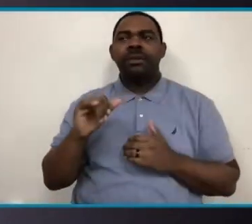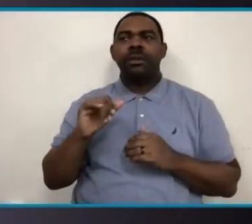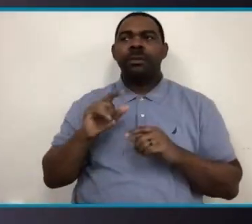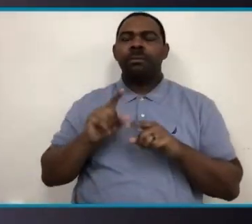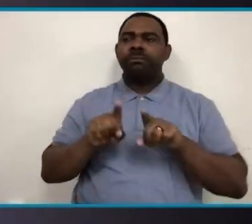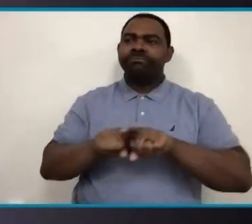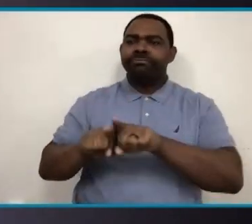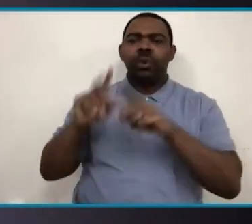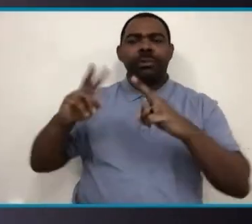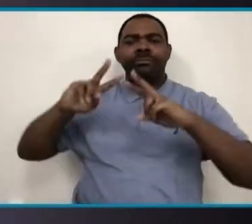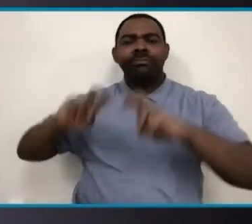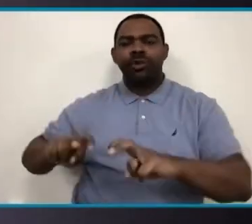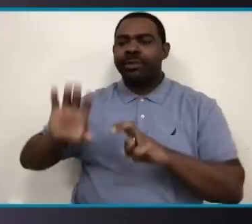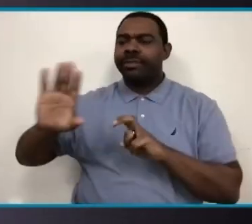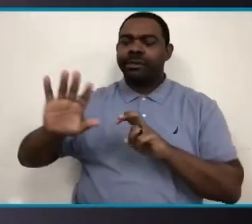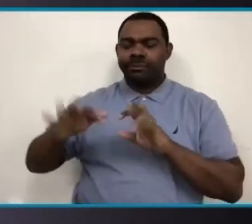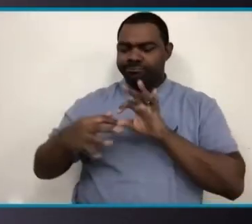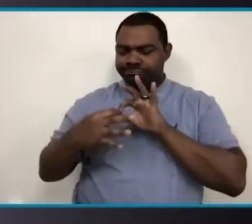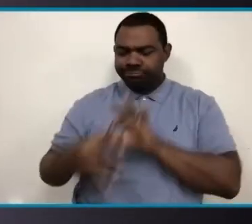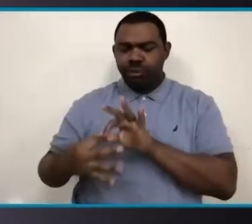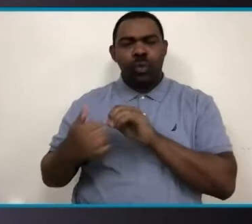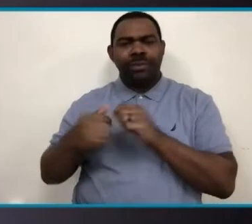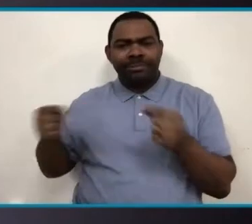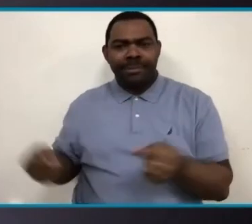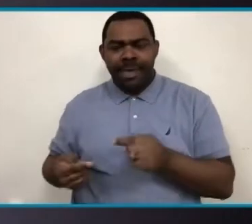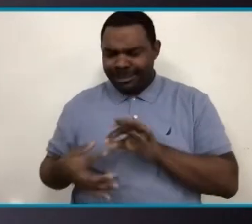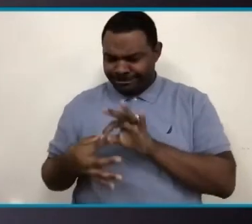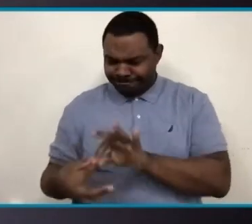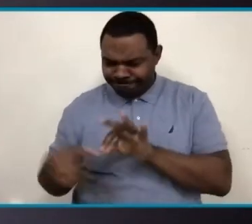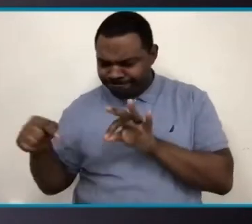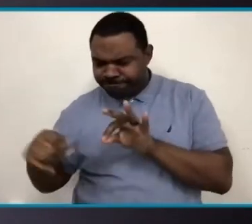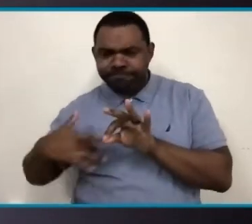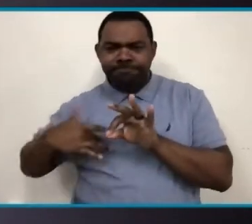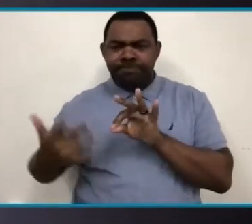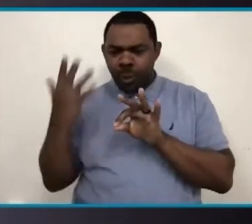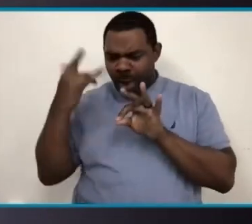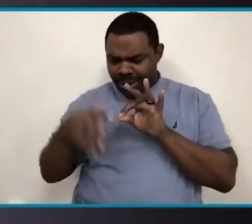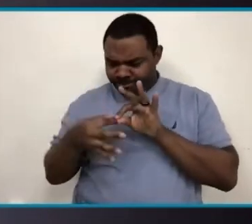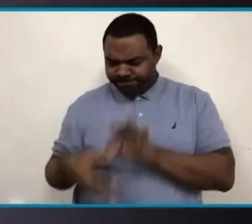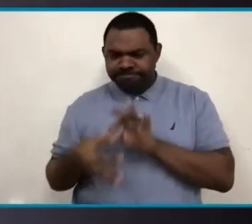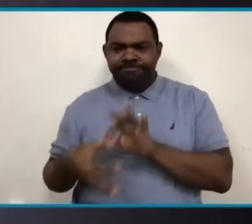their pain and potentially gain a new perspective on how to manage it.